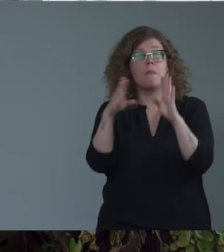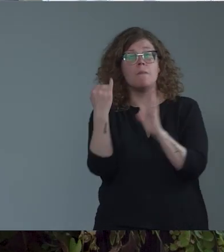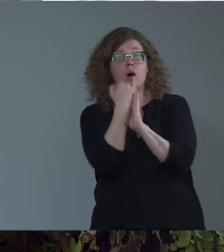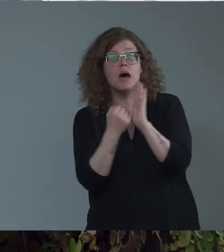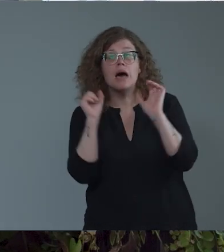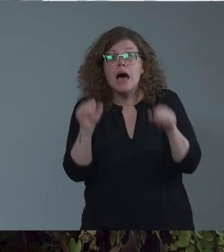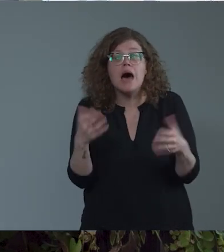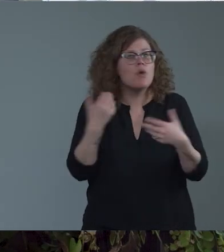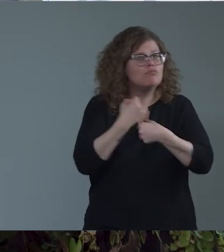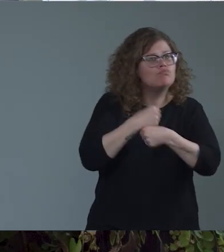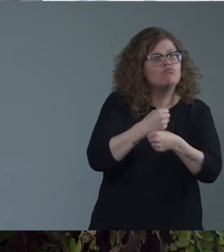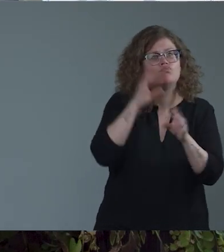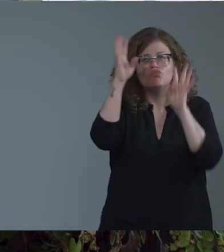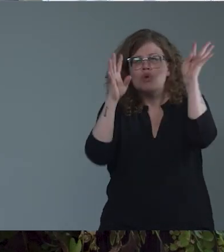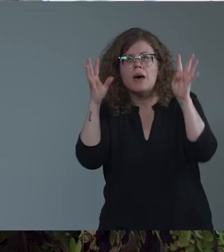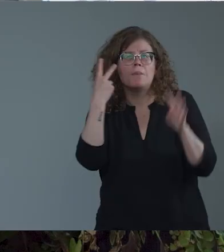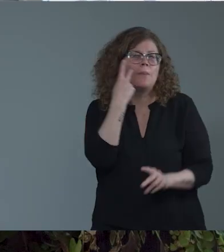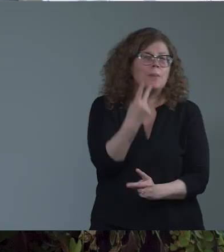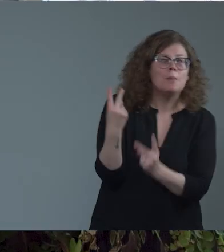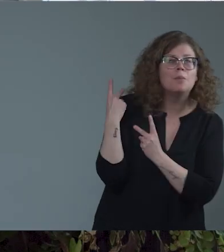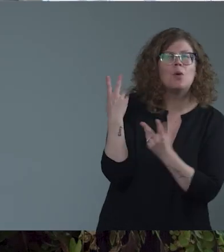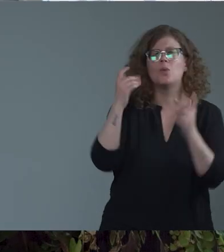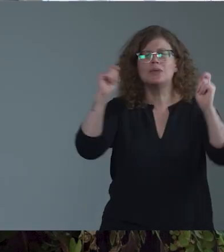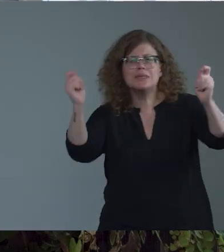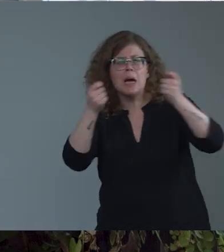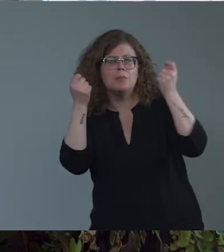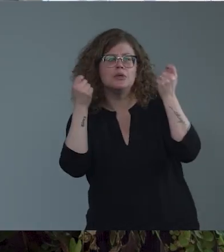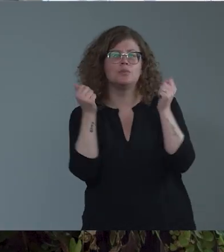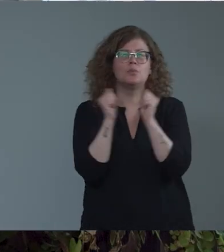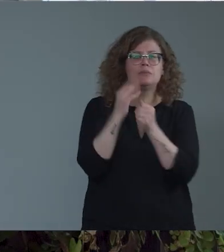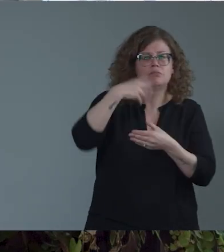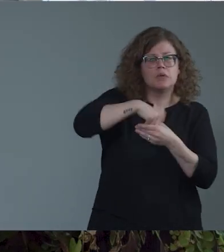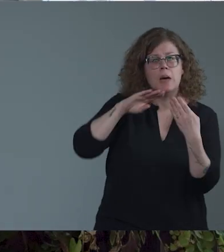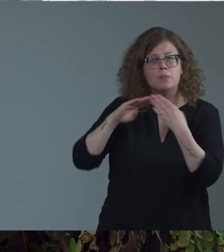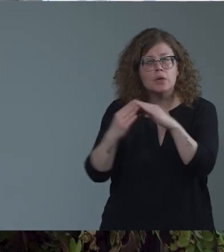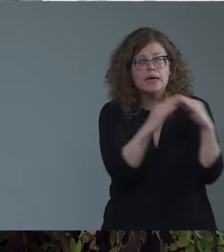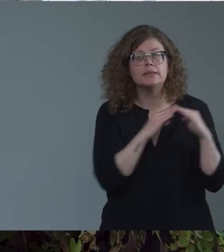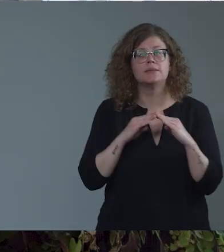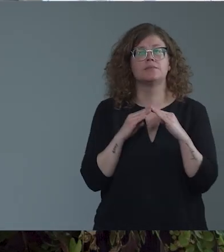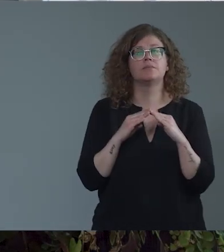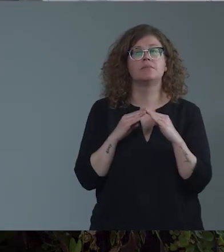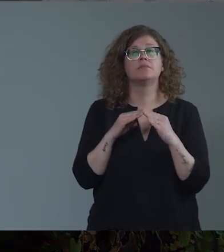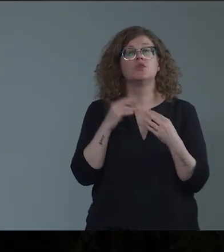was bringing up that presence of our local indigenous artists into the collection. And that's what I've been working on.